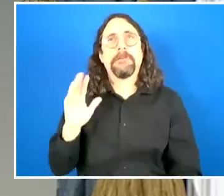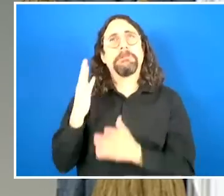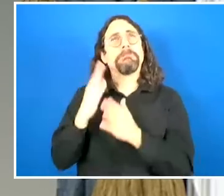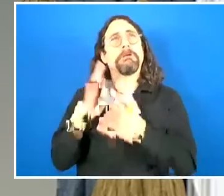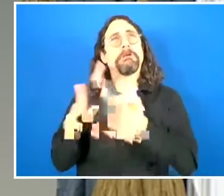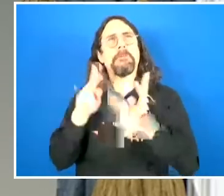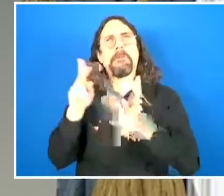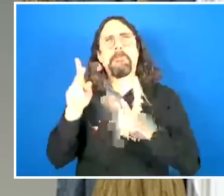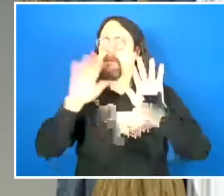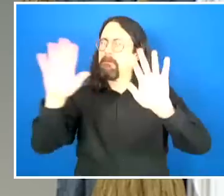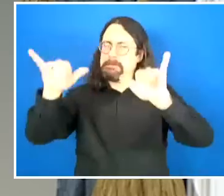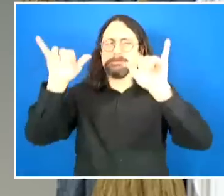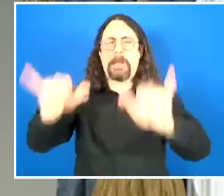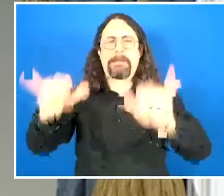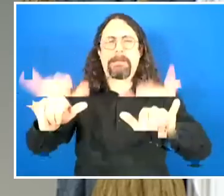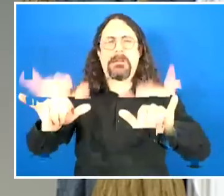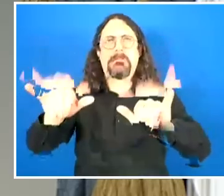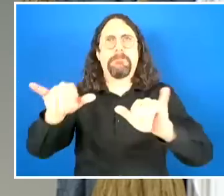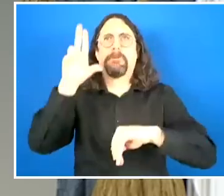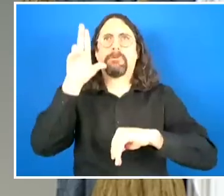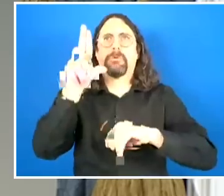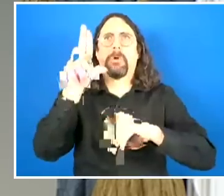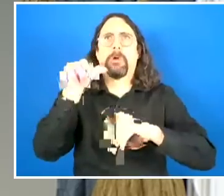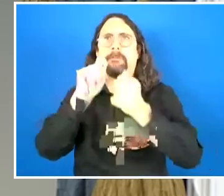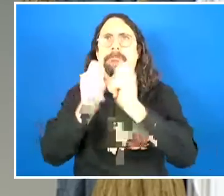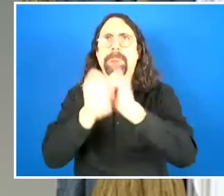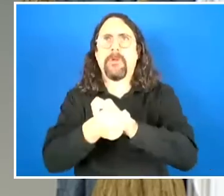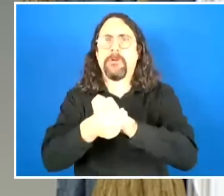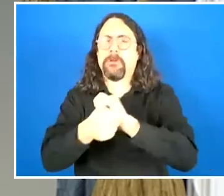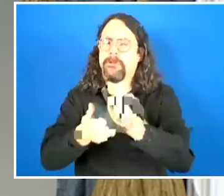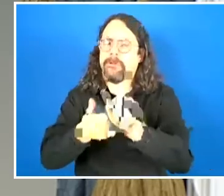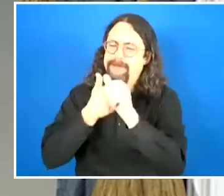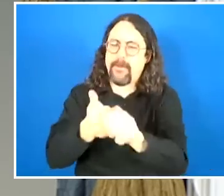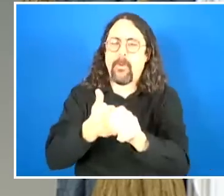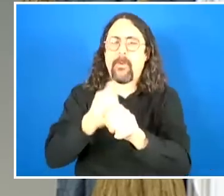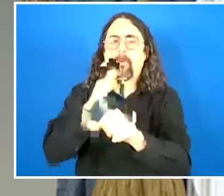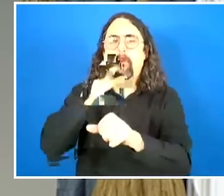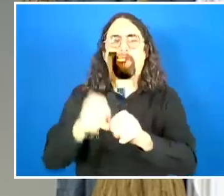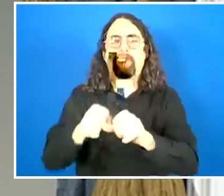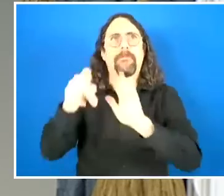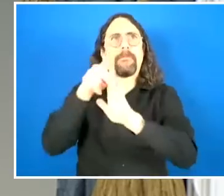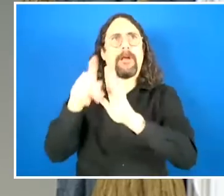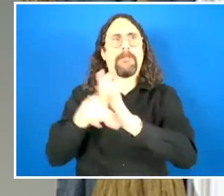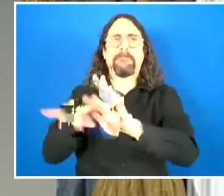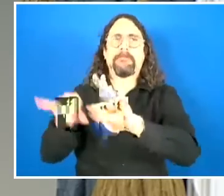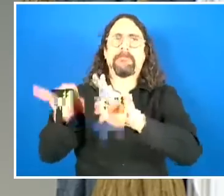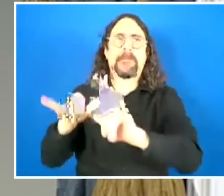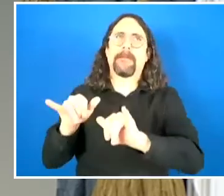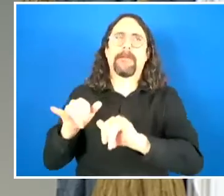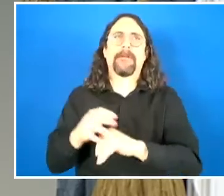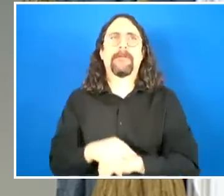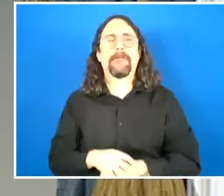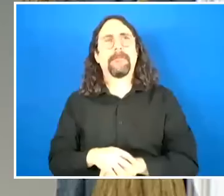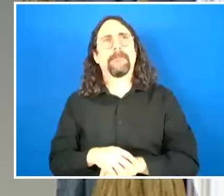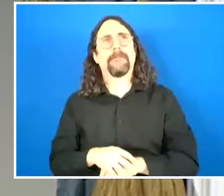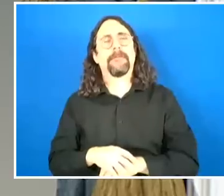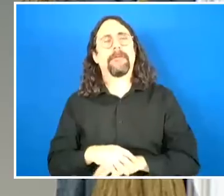IMPORTANT. ON THE OTHER END IS LISTEN, IT'S A TRAUMATIC EVENT, WE'VNE EVER GONE THROUGH THIS SO